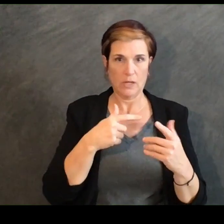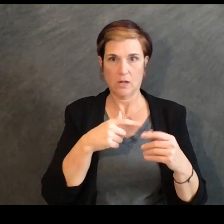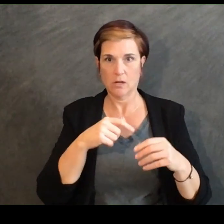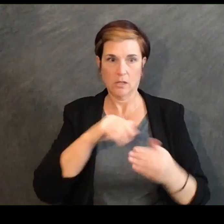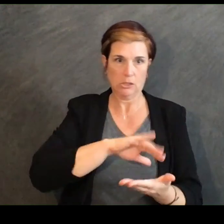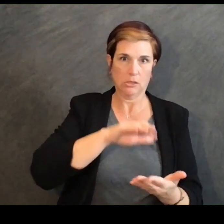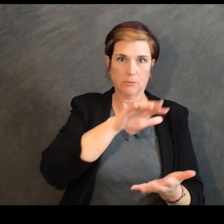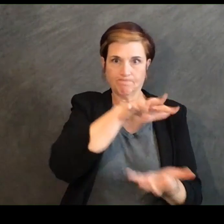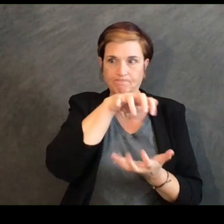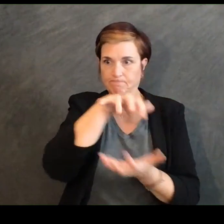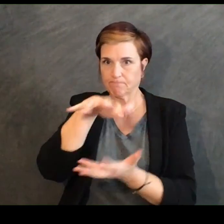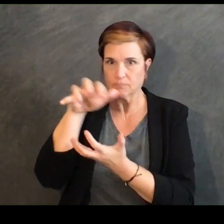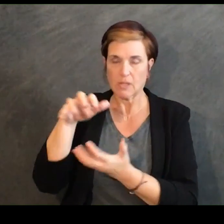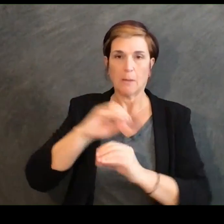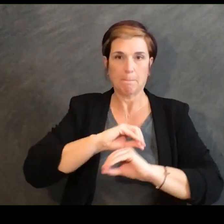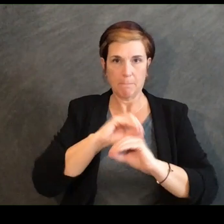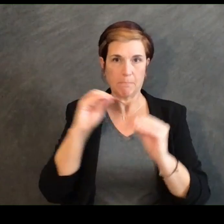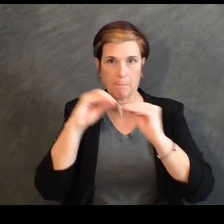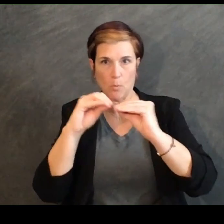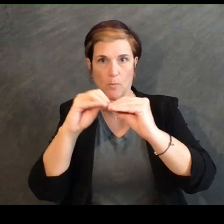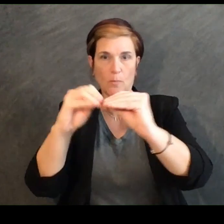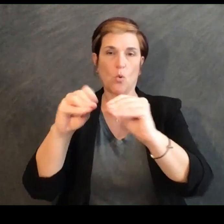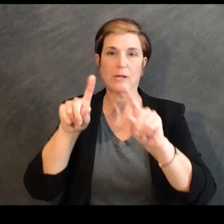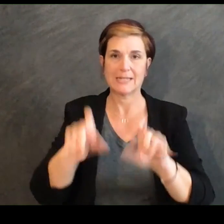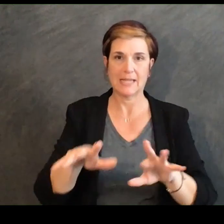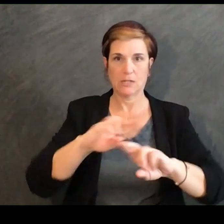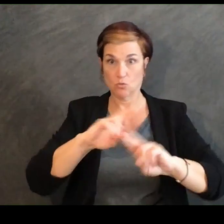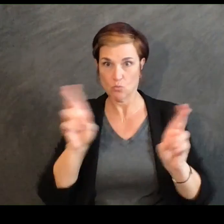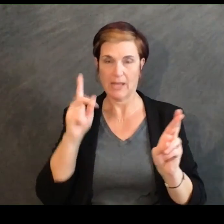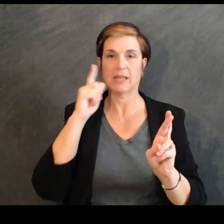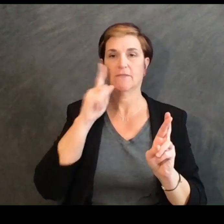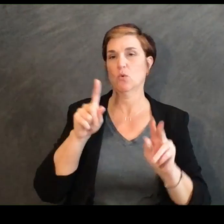are ready to to address this issue